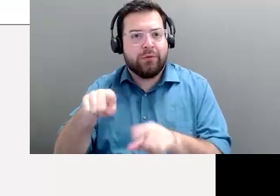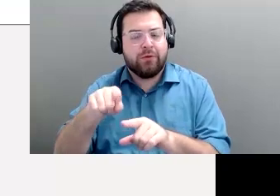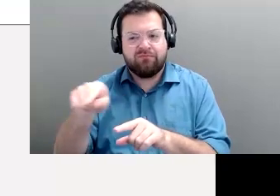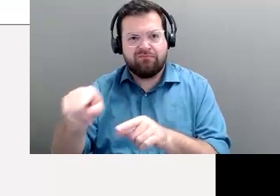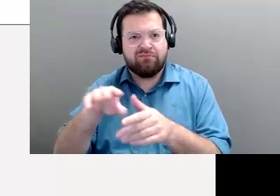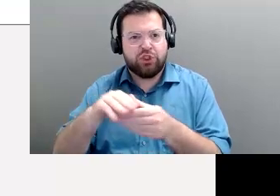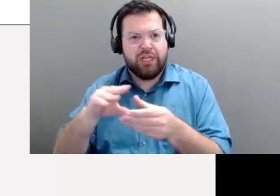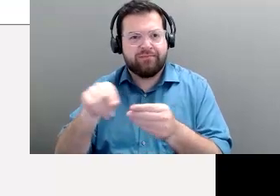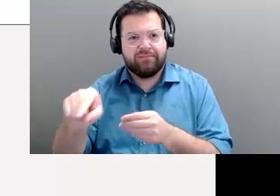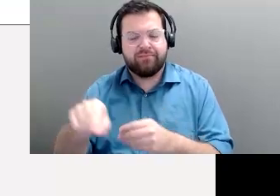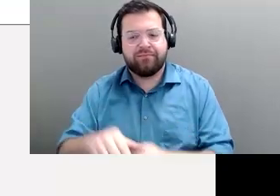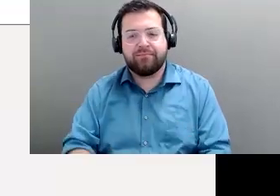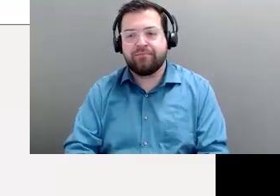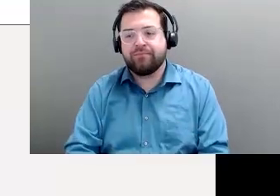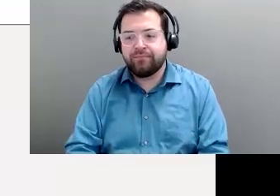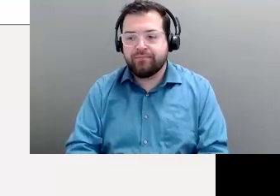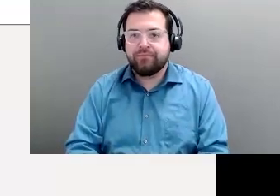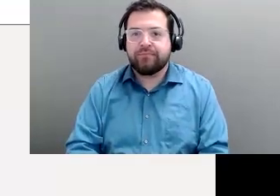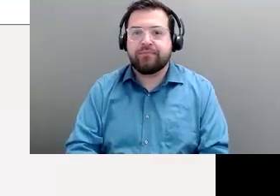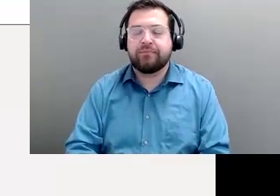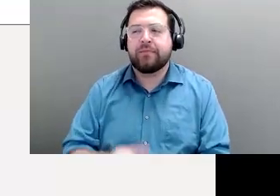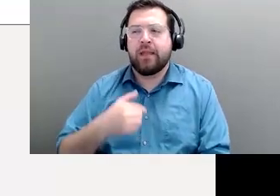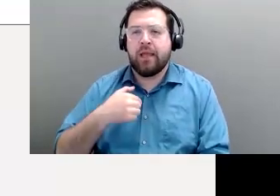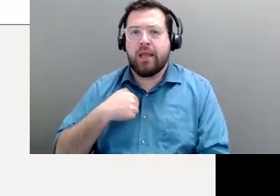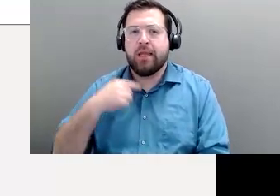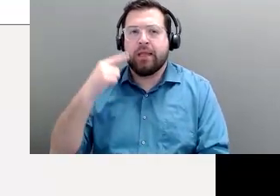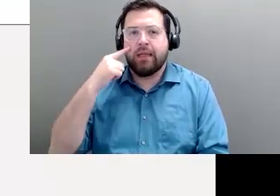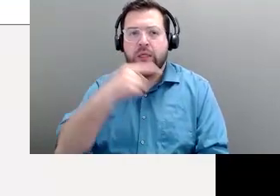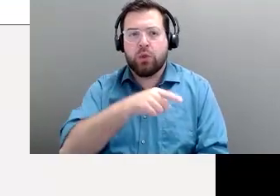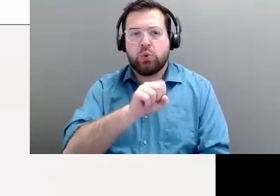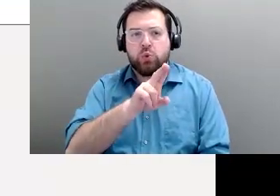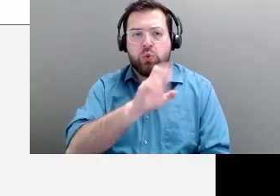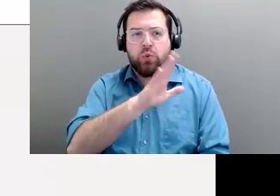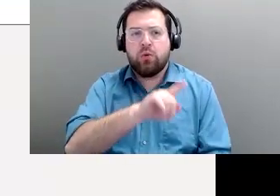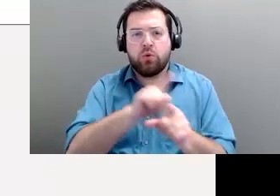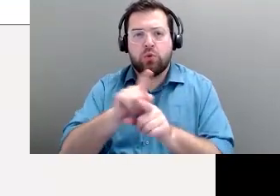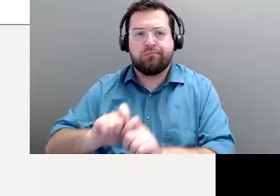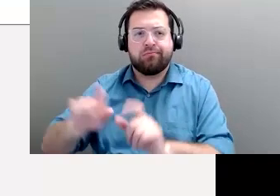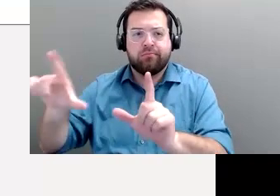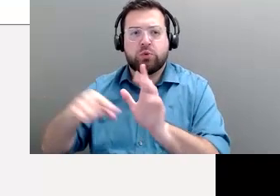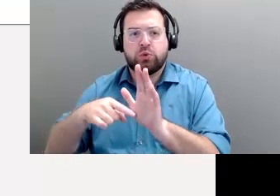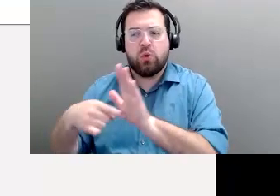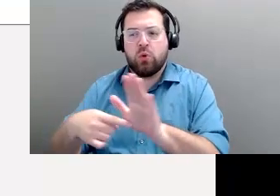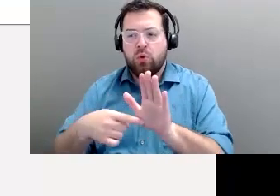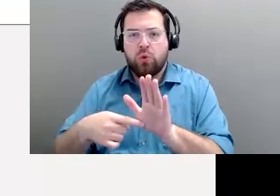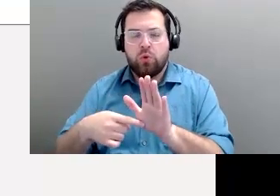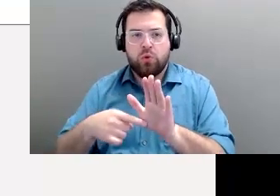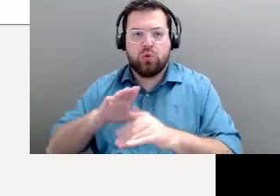Sue's also going to take a look at this, so we can all look at it together.